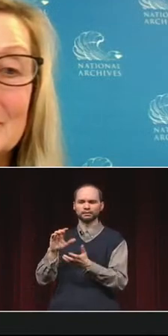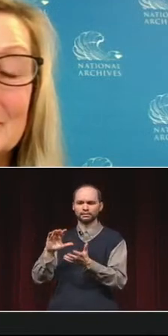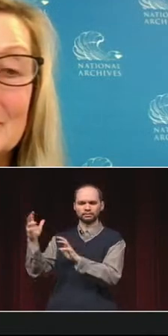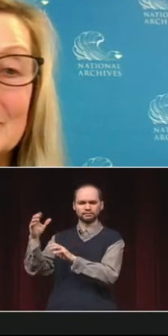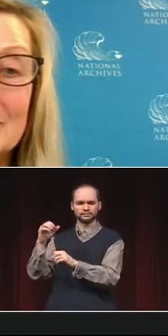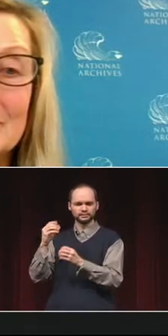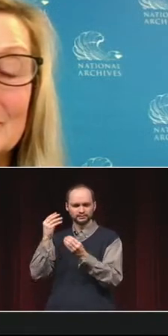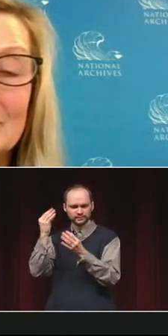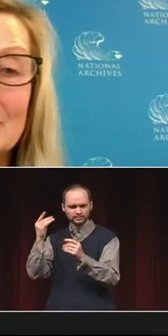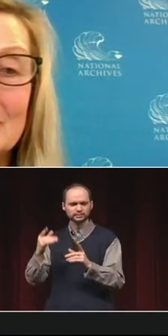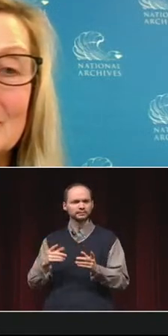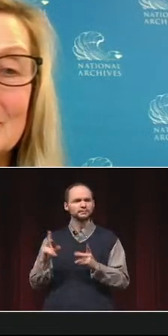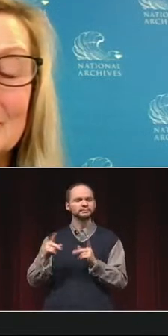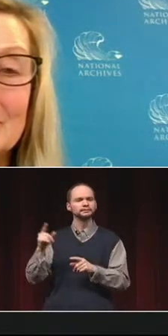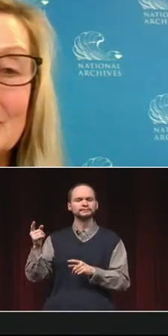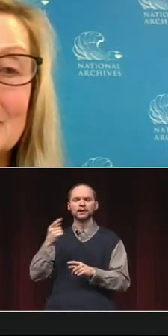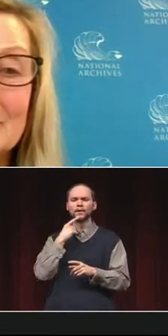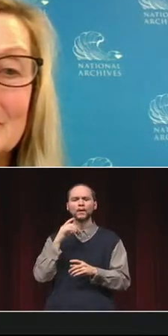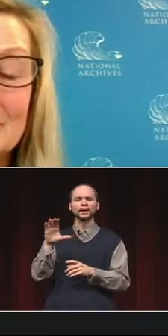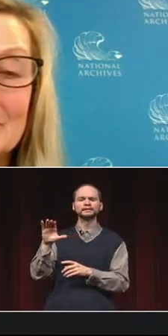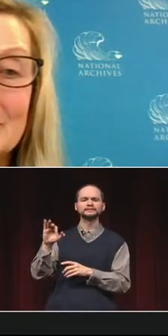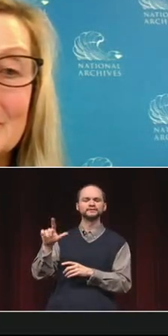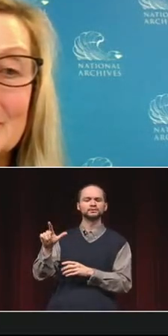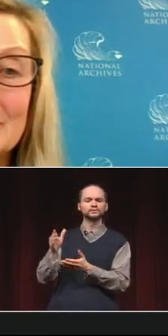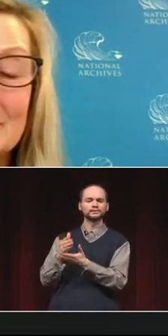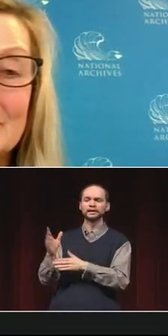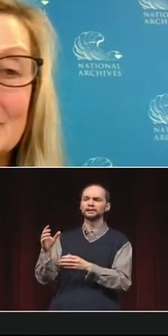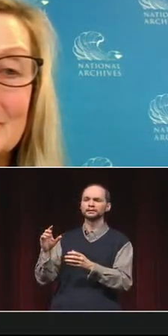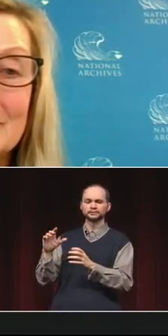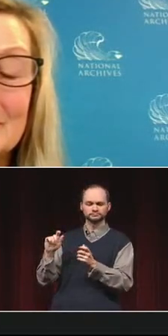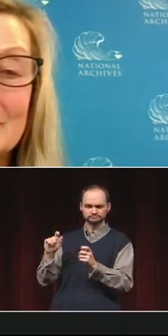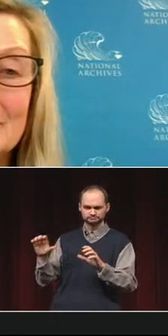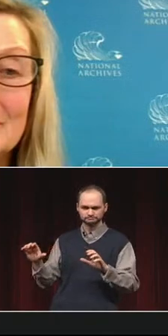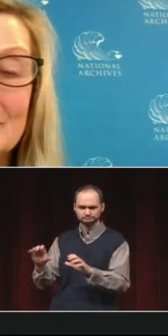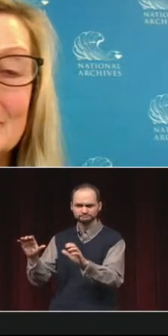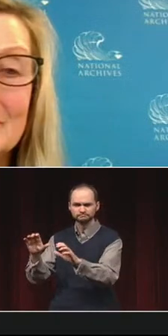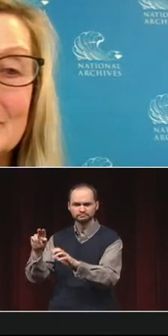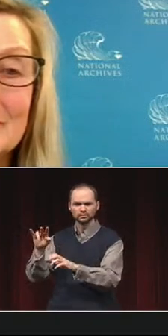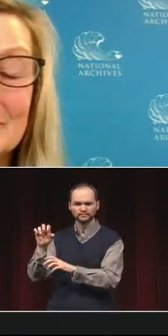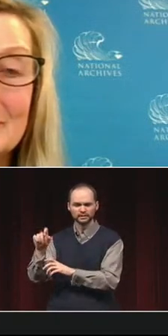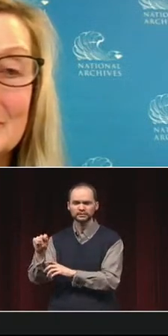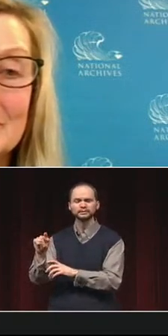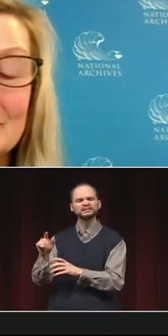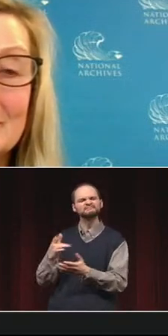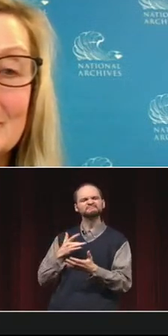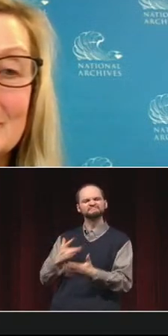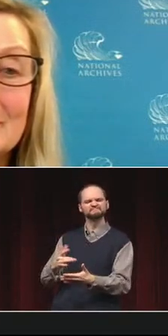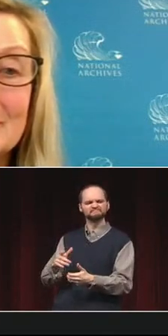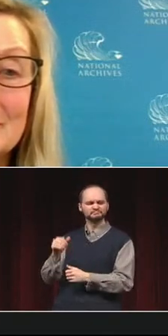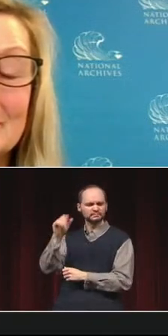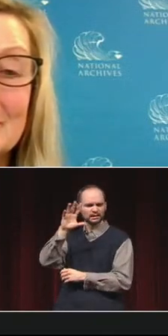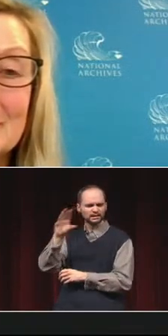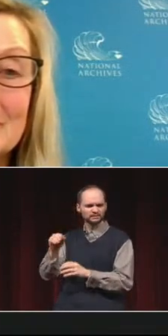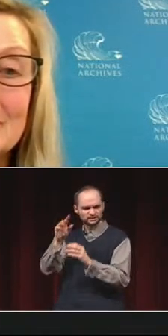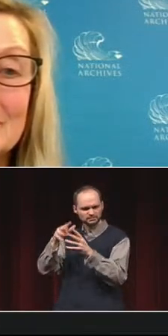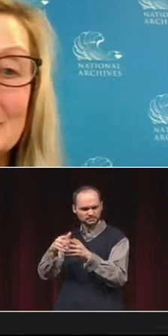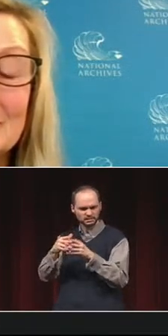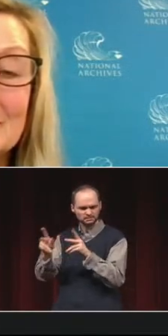was primarily run and participated in by African Americans. It was for African Americans,